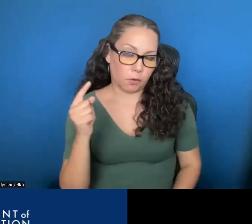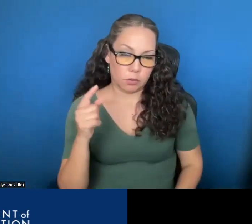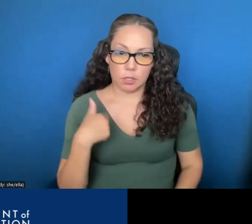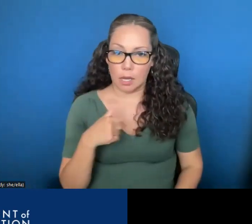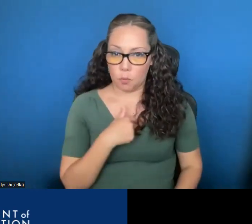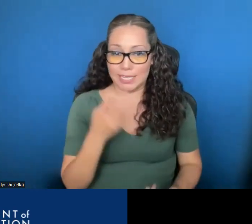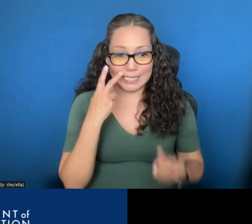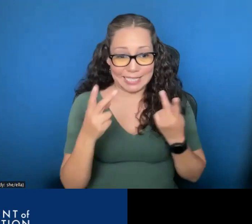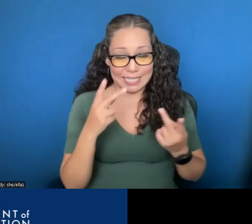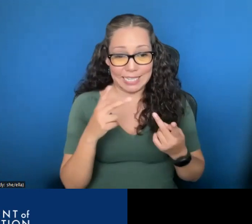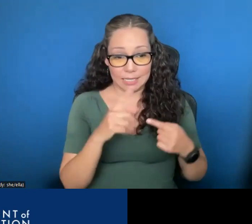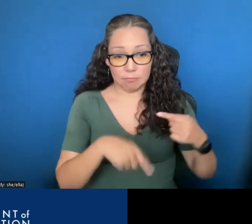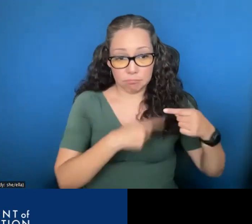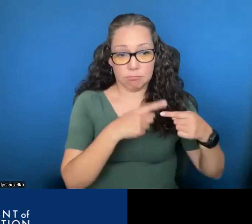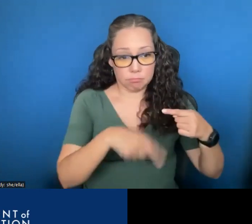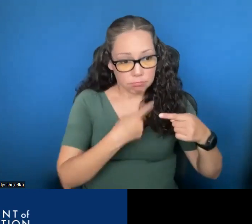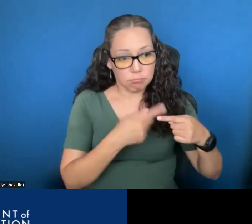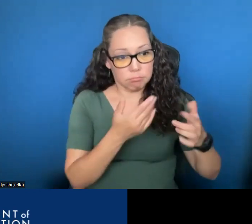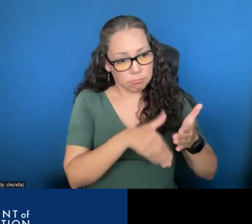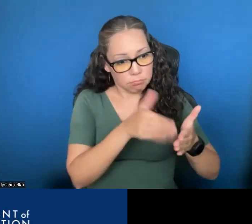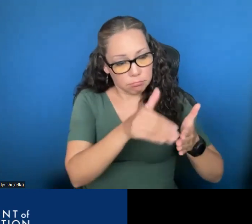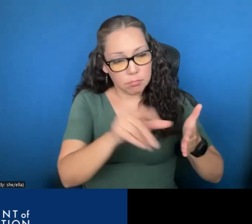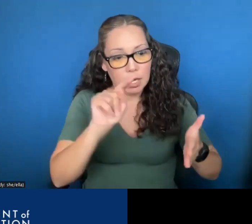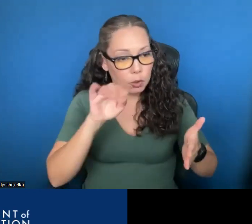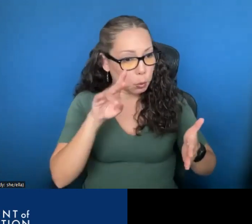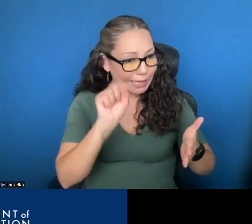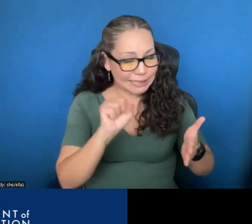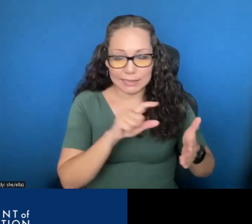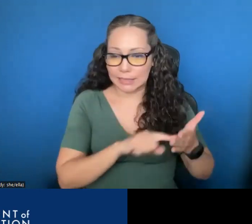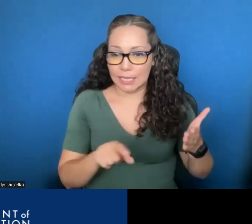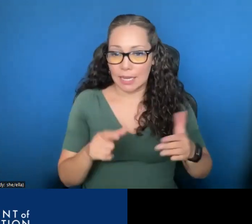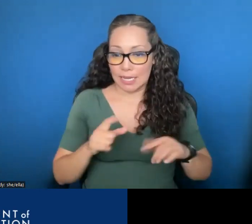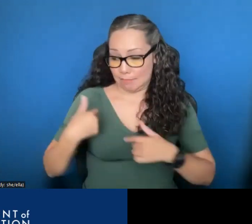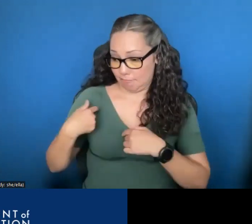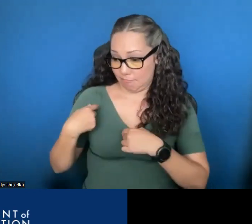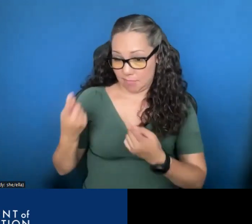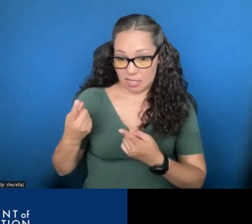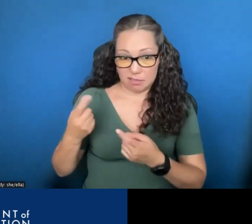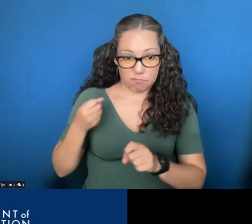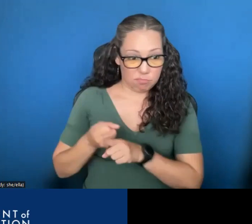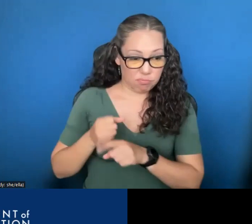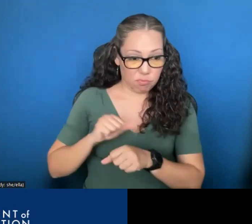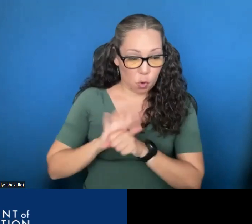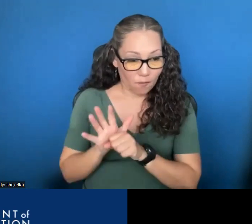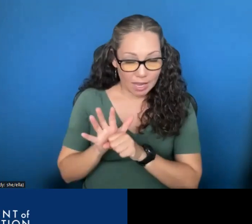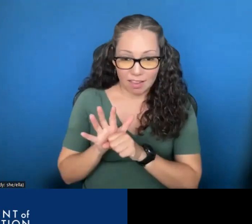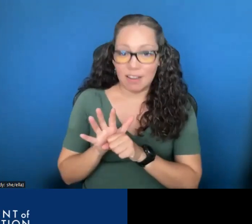with the independent living centers um so actually since coid um uh over the time of coid we've seen